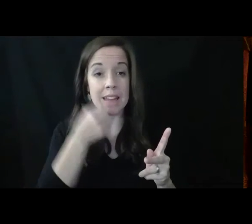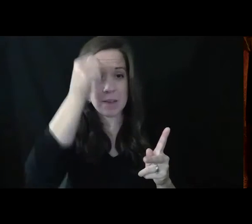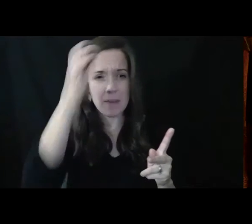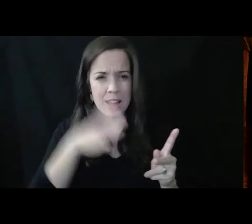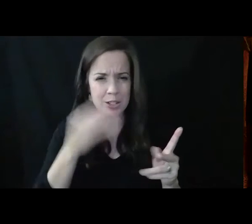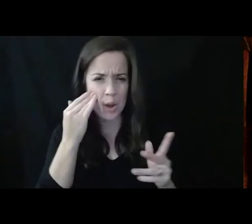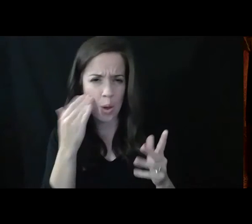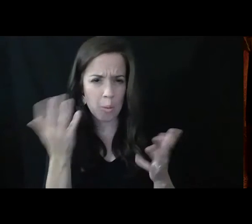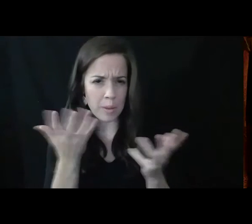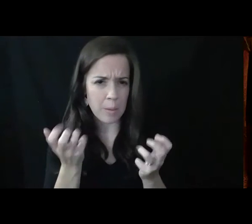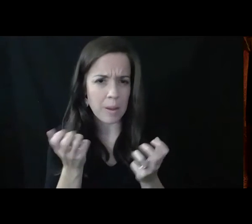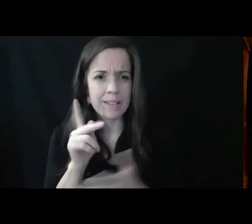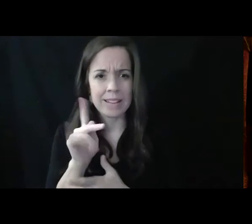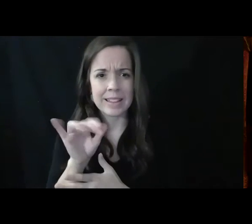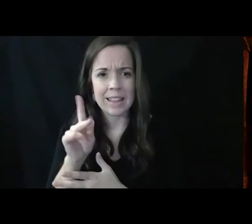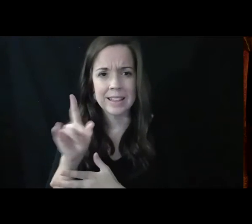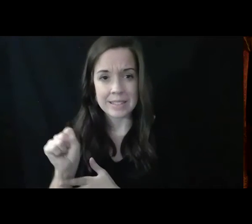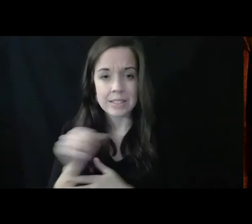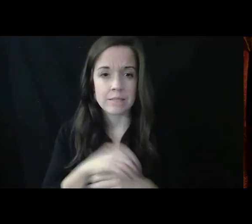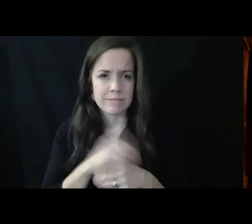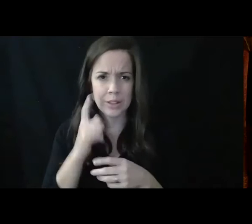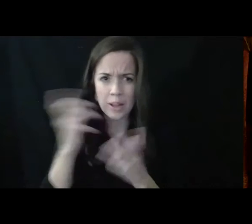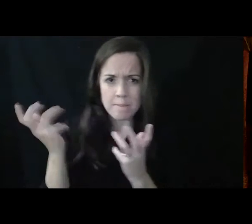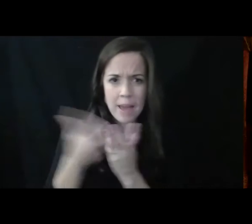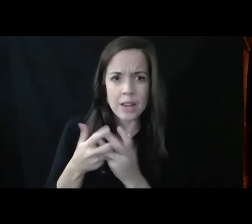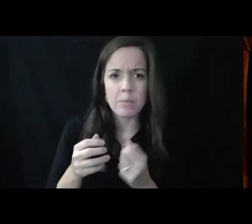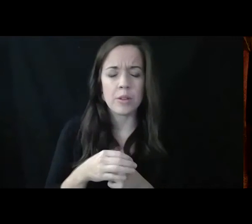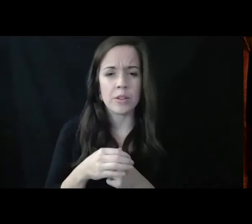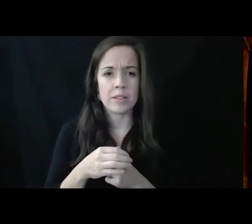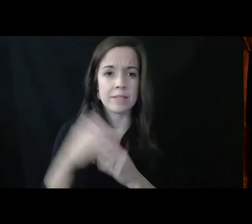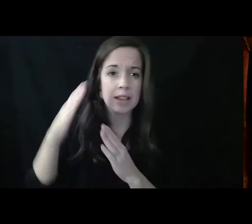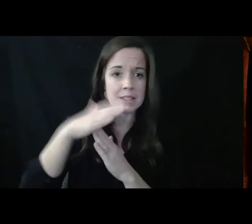What kinks, whether they were compatible, whether they were Top or Bottom, or you know.